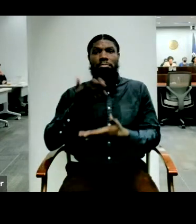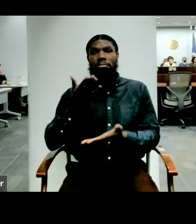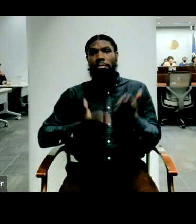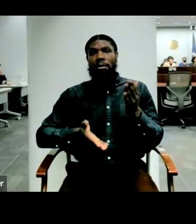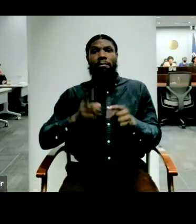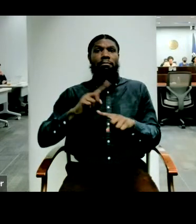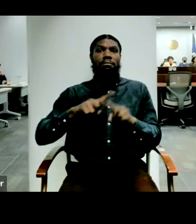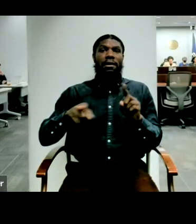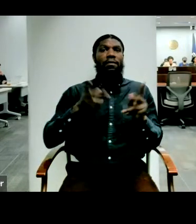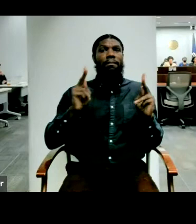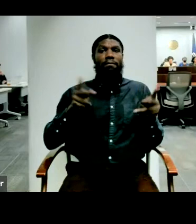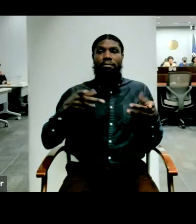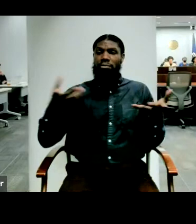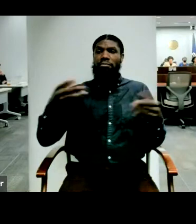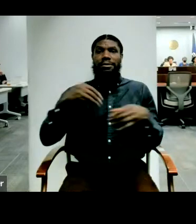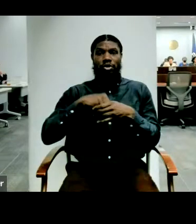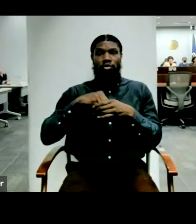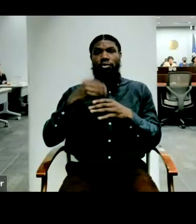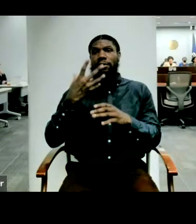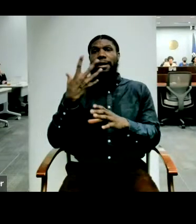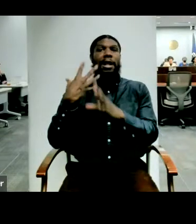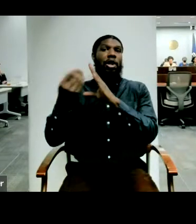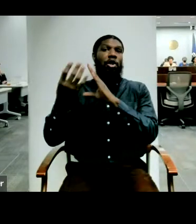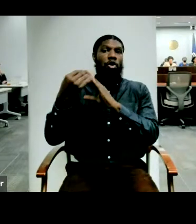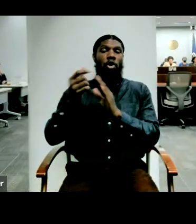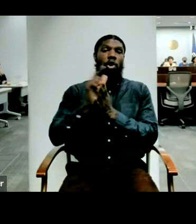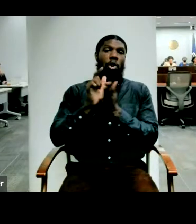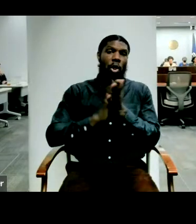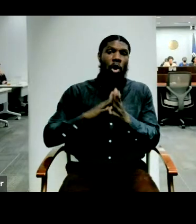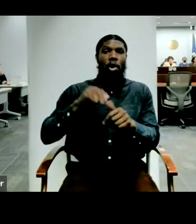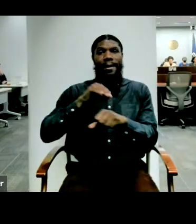ers in-house and out, important to have in-house in part of that discussion.